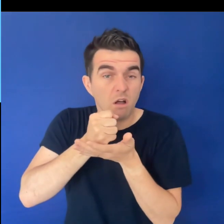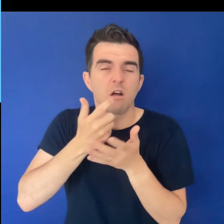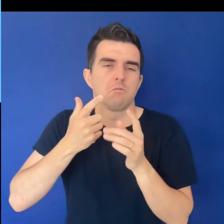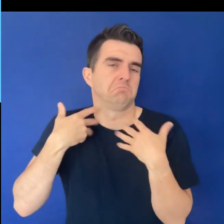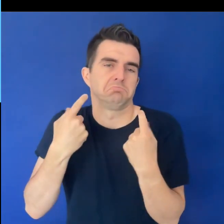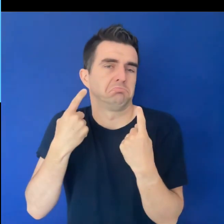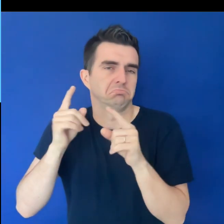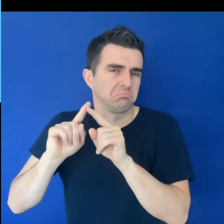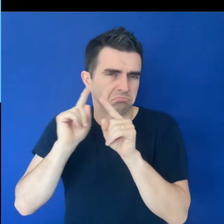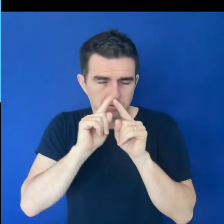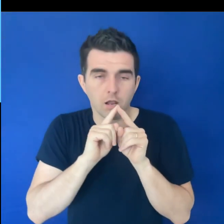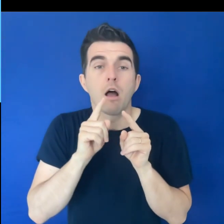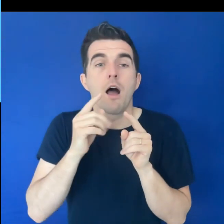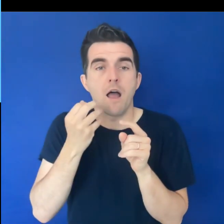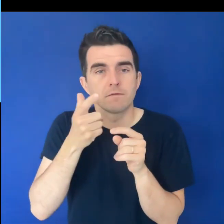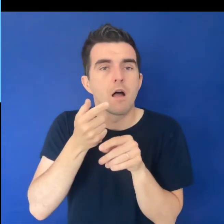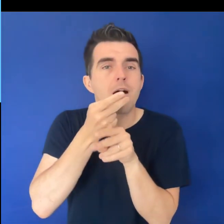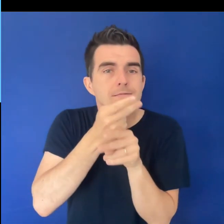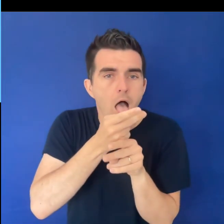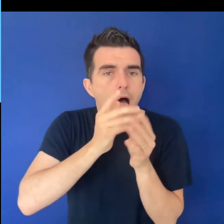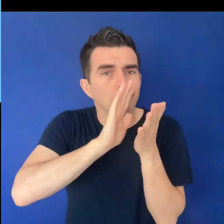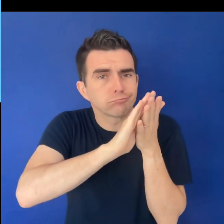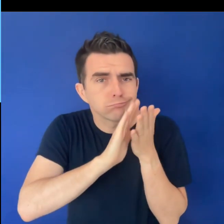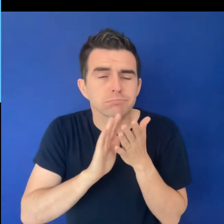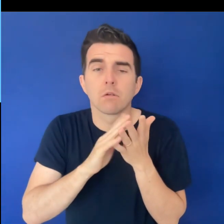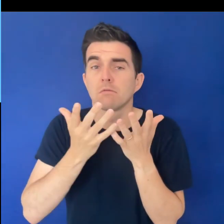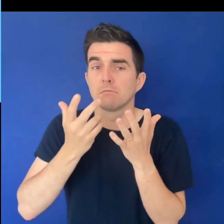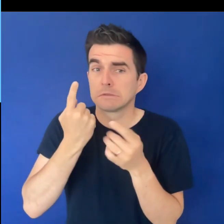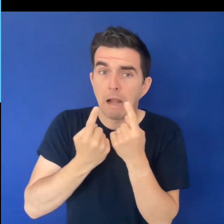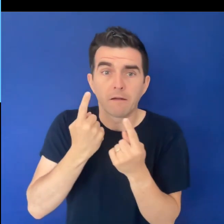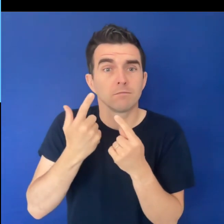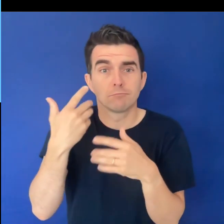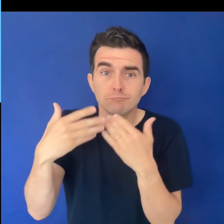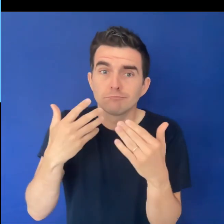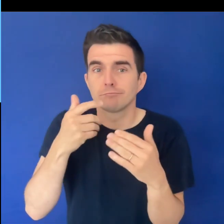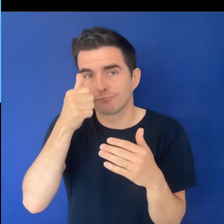Do care tasks, and get to know yourself better one day at a time.